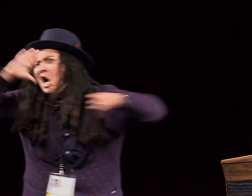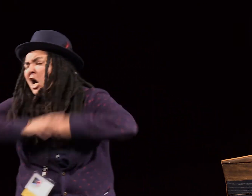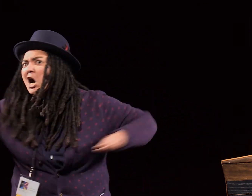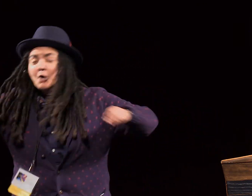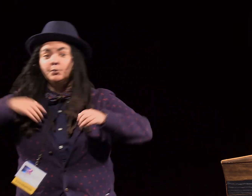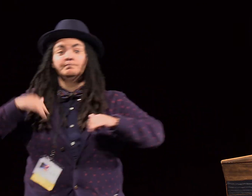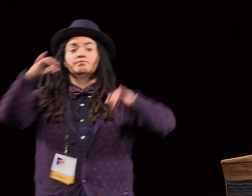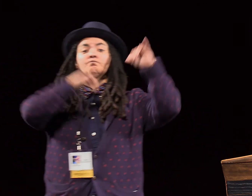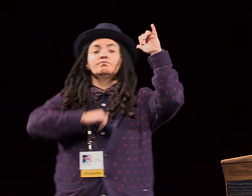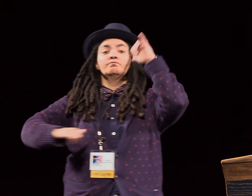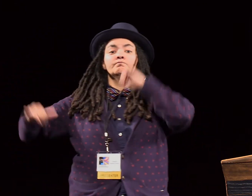And the elbows went up.